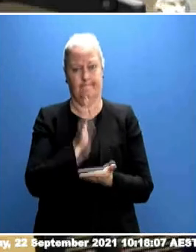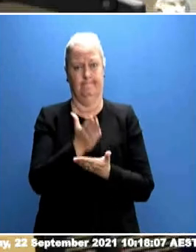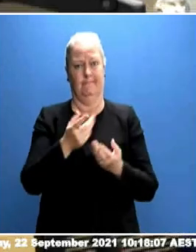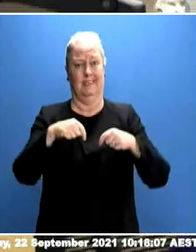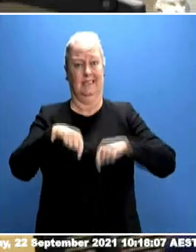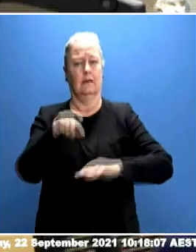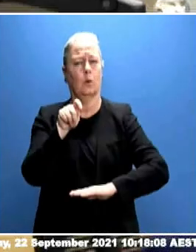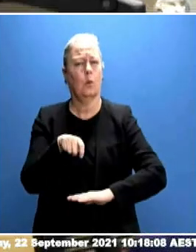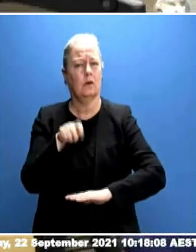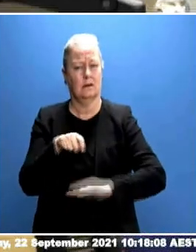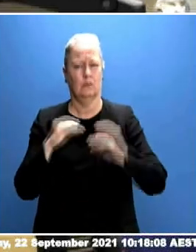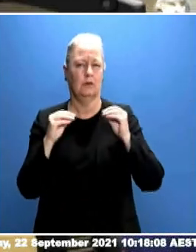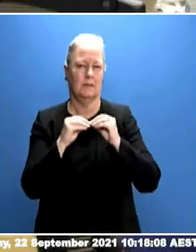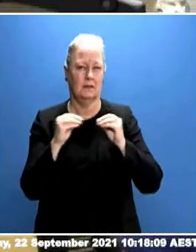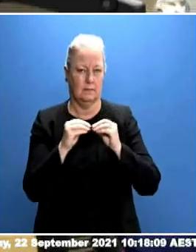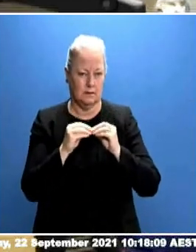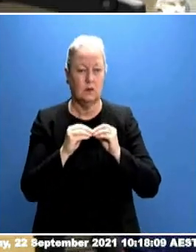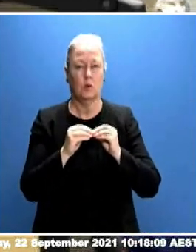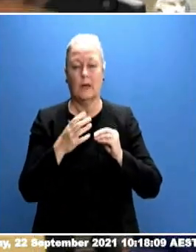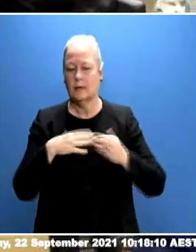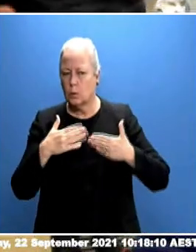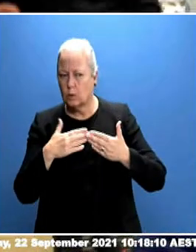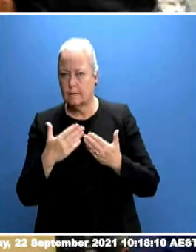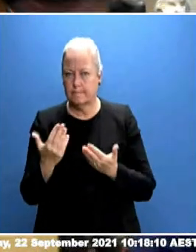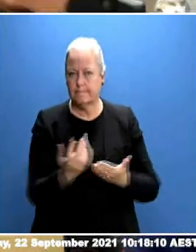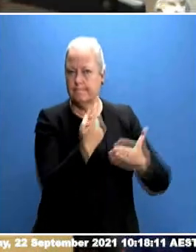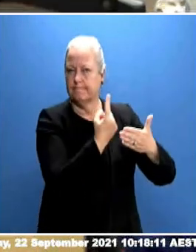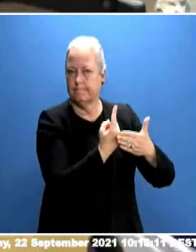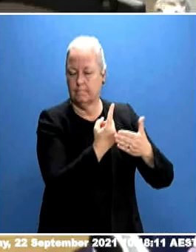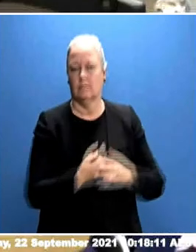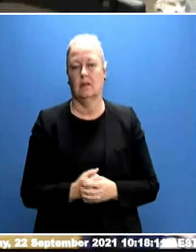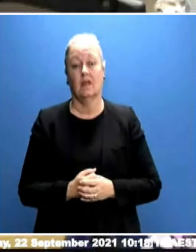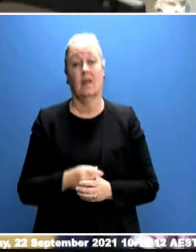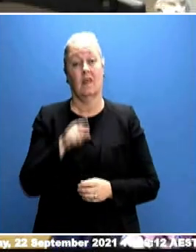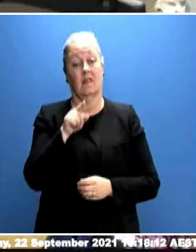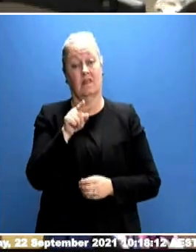so we will just need to make those arrangements. Thank you, and I understand that the affirmation will be administered to